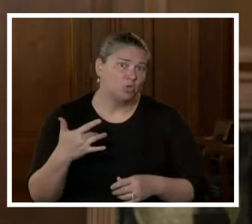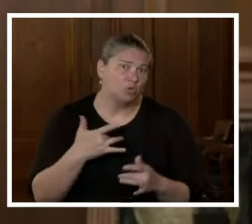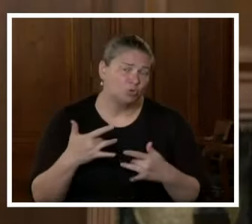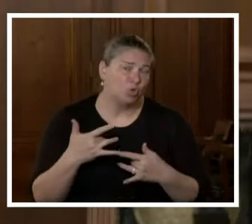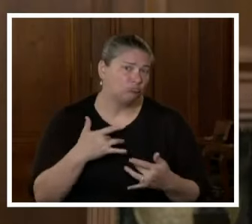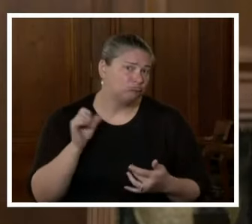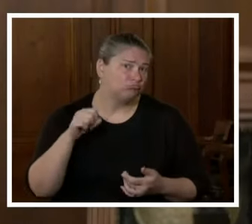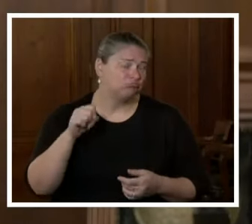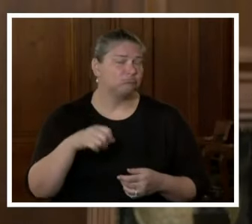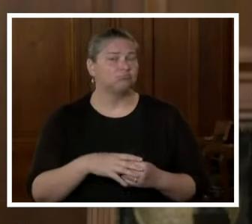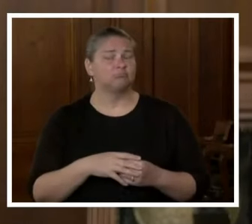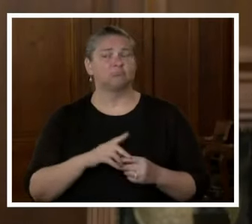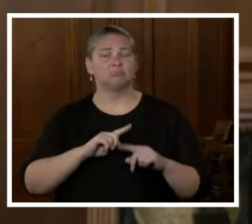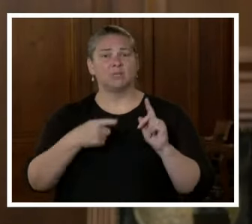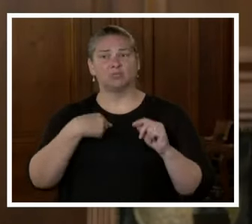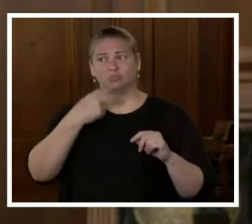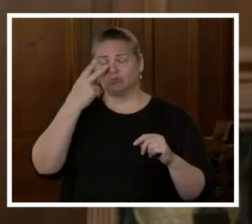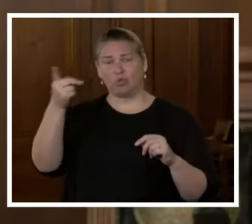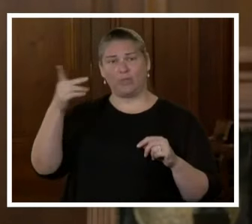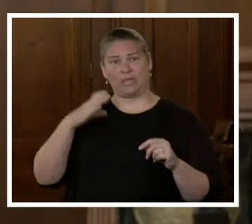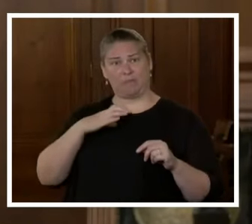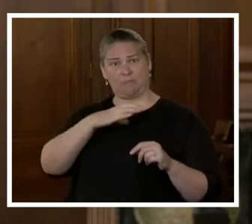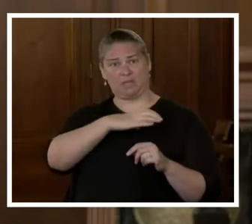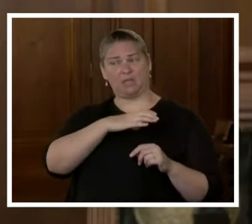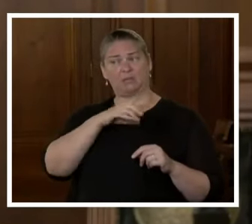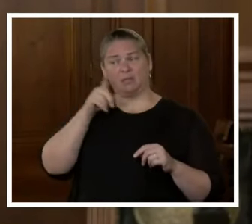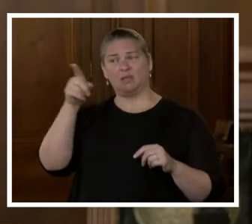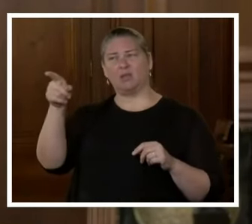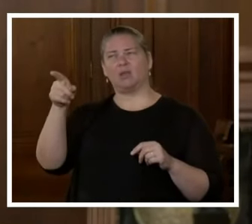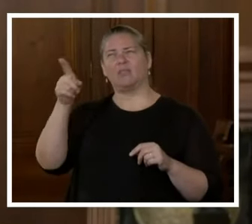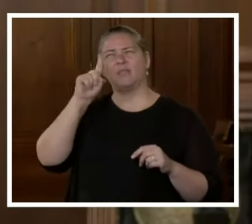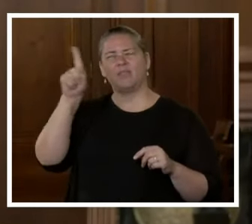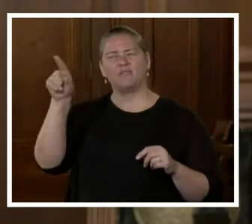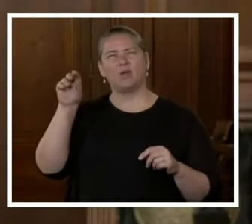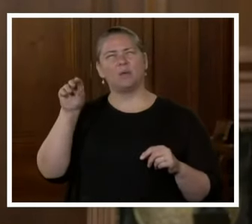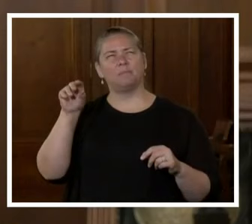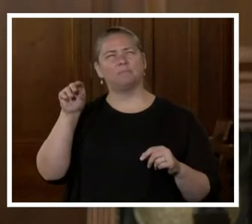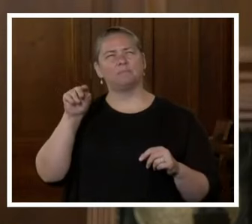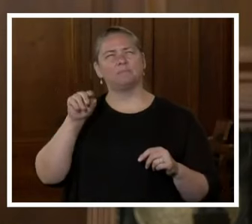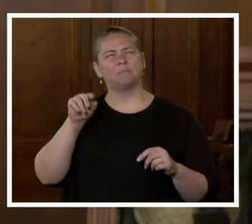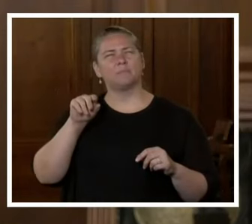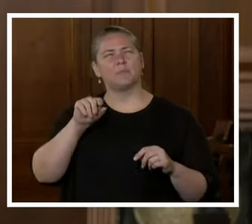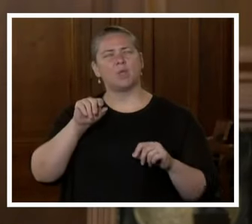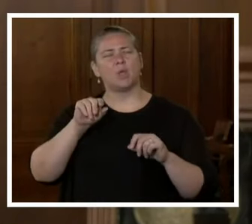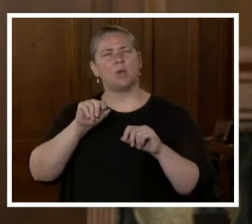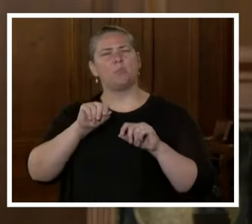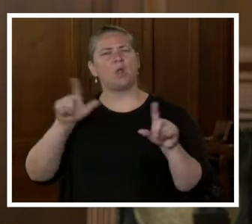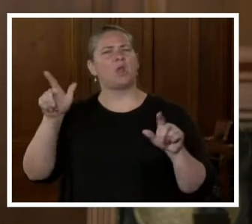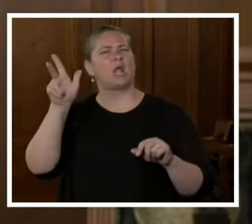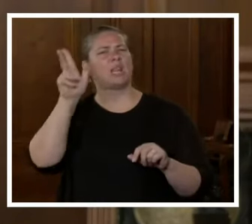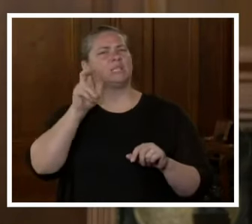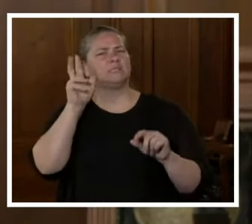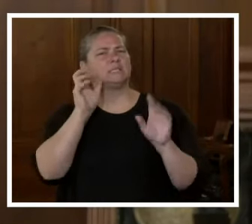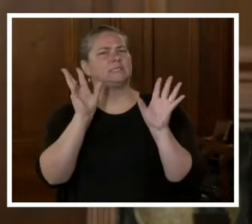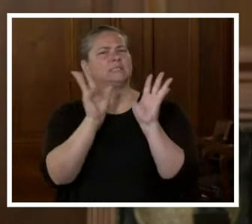A SPIKE. LISTEN, THE PUBLIC IS NEXT ONED ON REALLY IMPORTANT ISSUES -- FOCUSED ON REALLY IMPORTANT